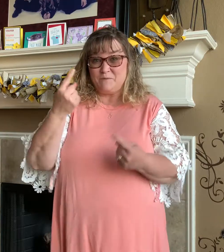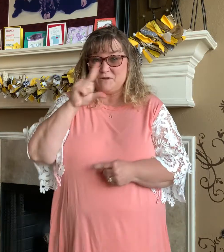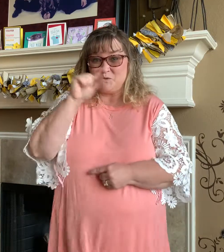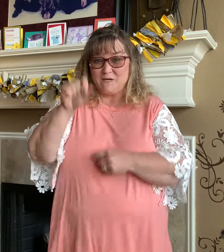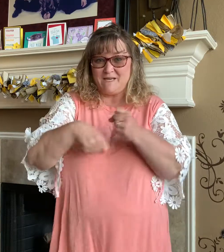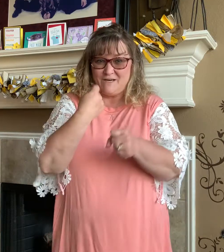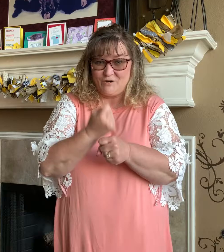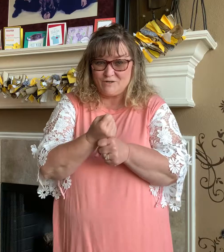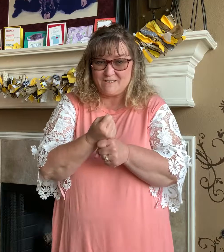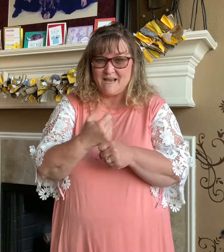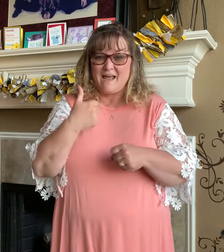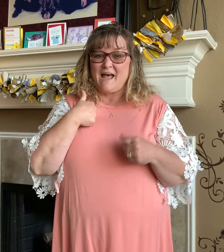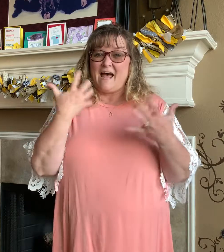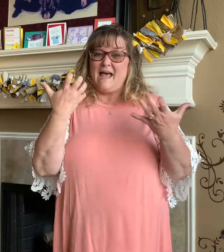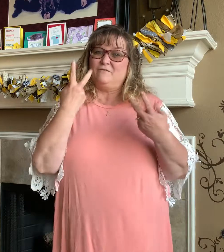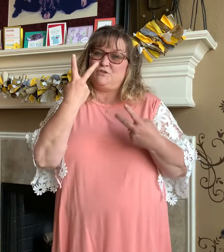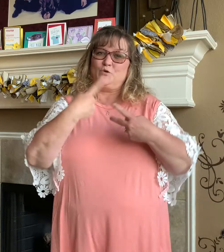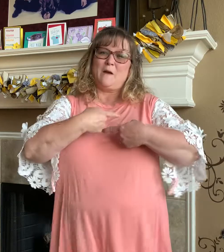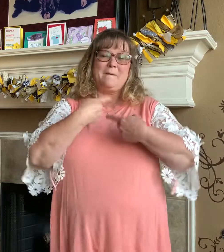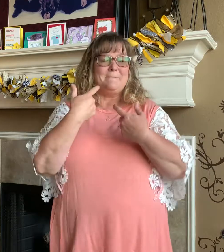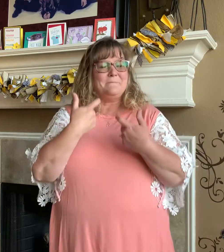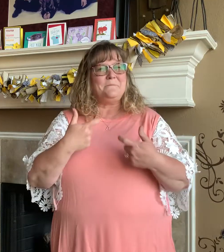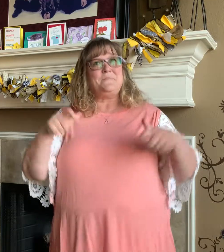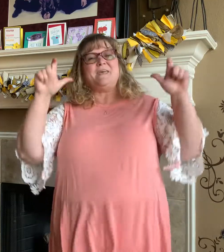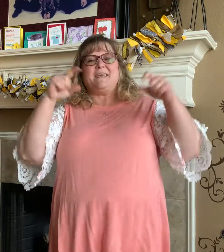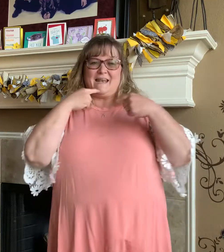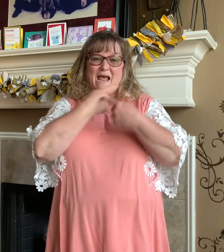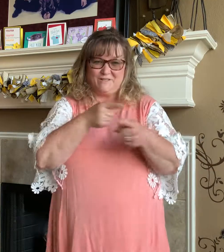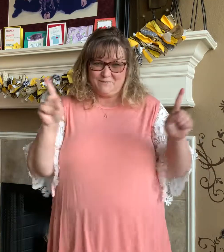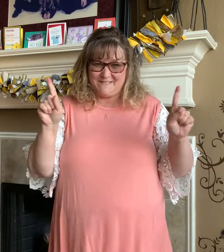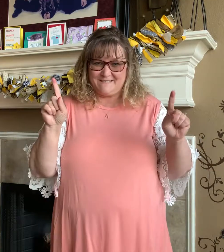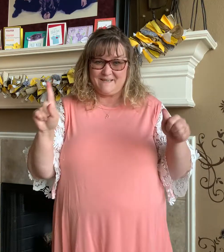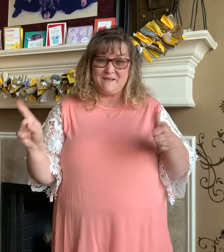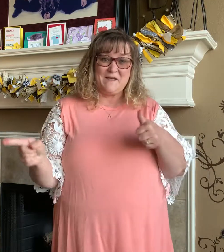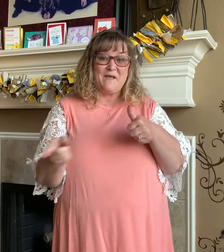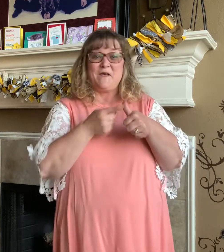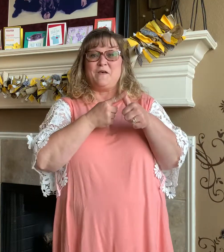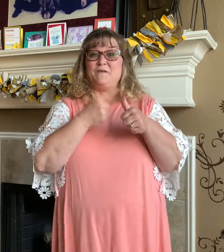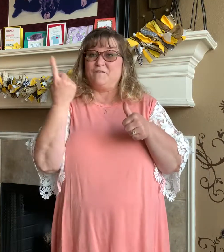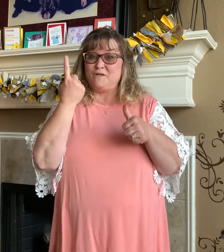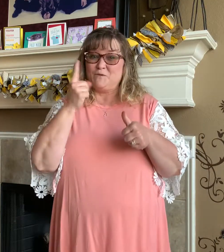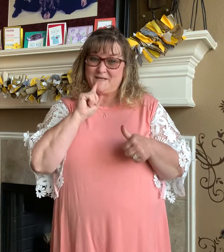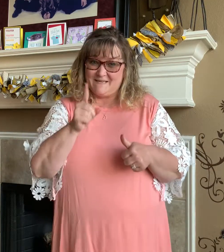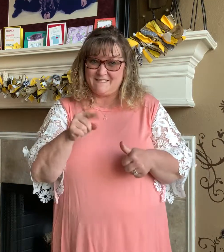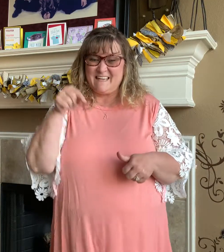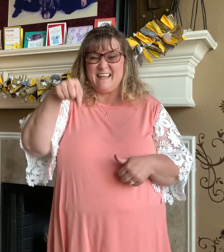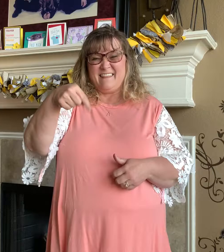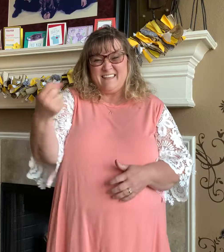been 20 years I have two big announcements the first one is this